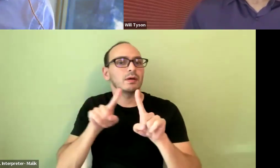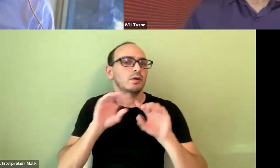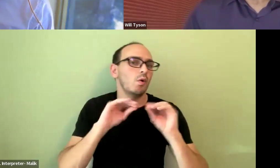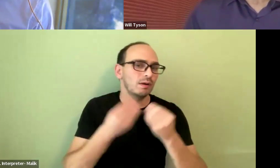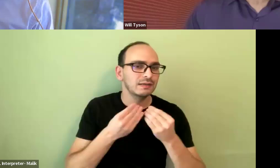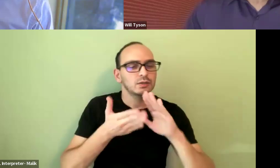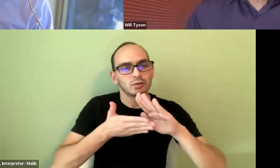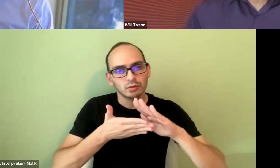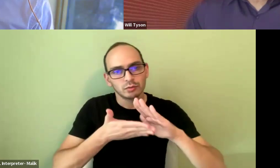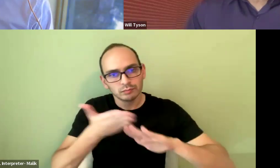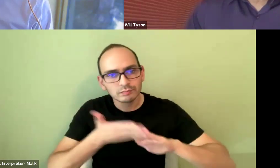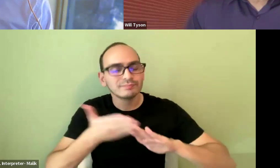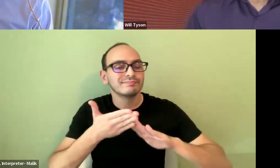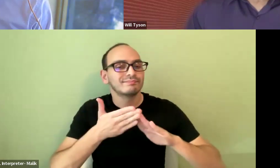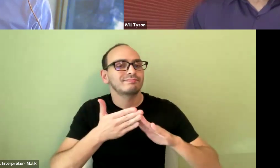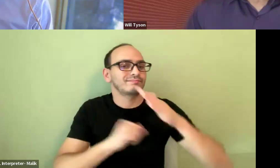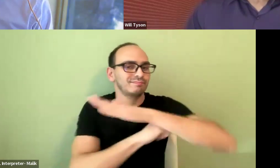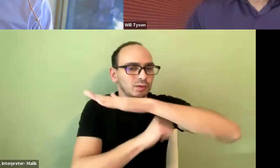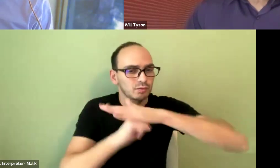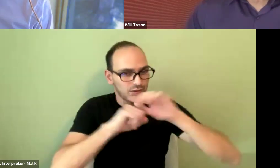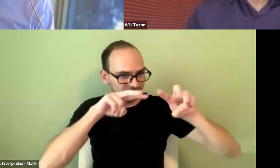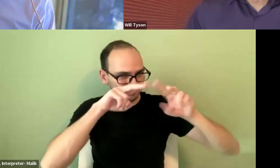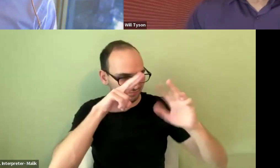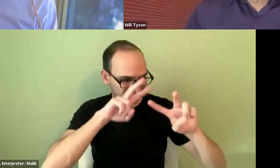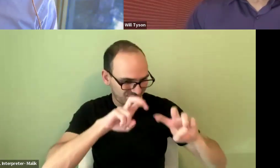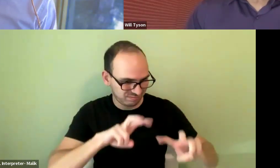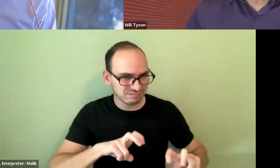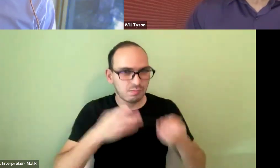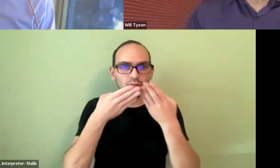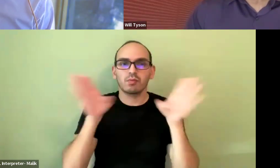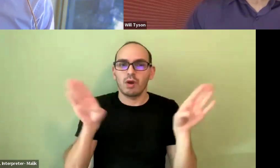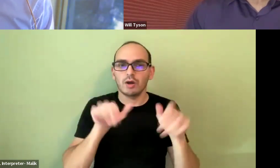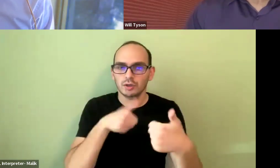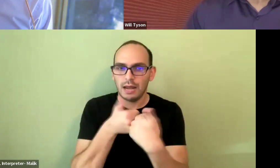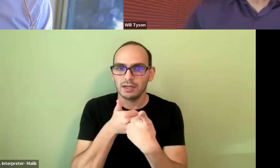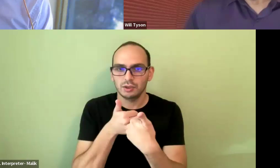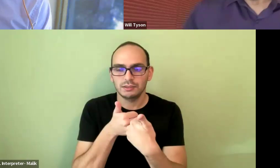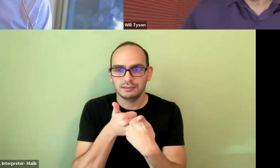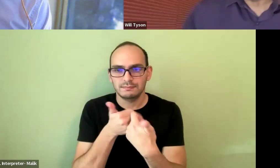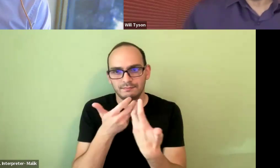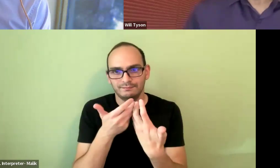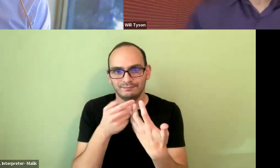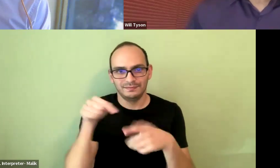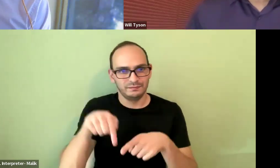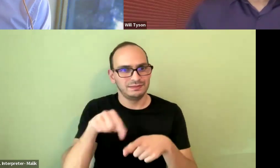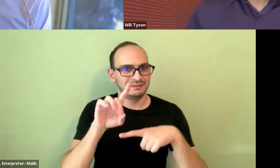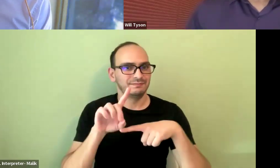departments and kind of broader on pathways, broader challenges in these disciplines.